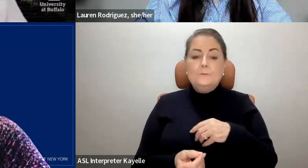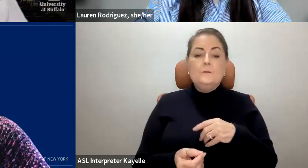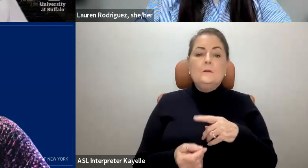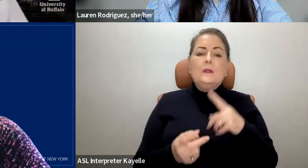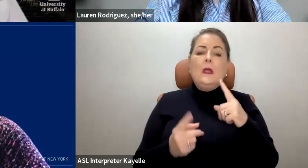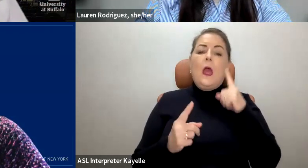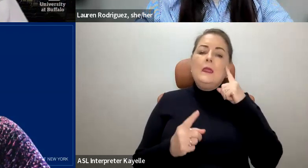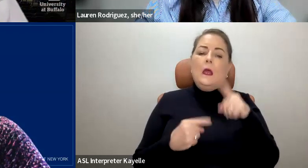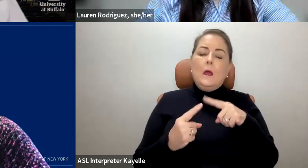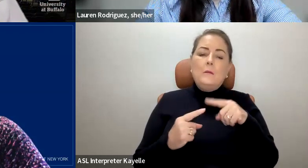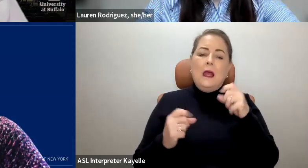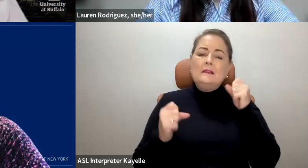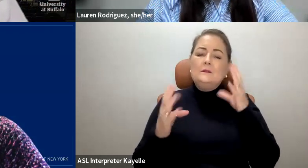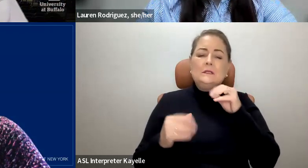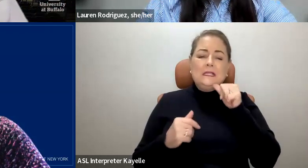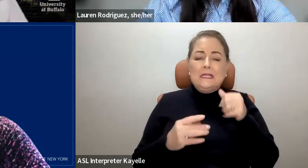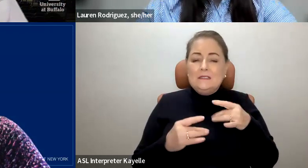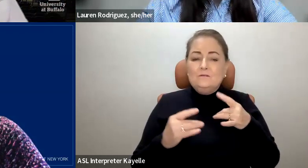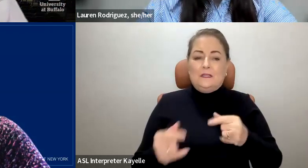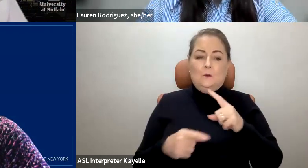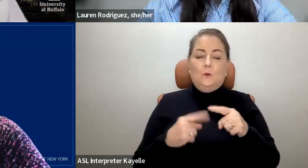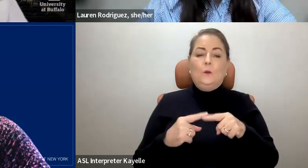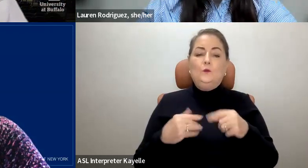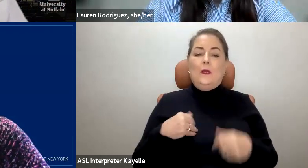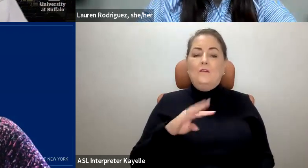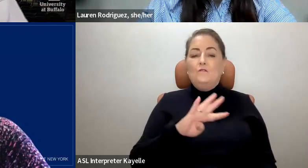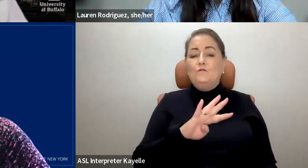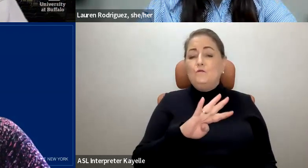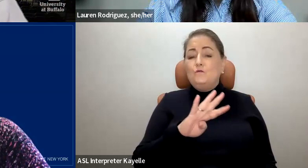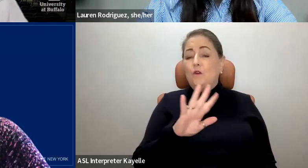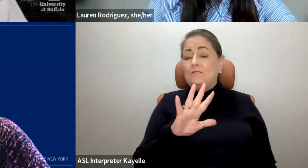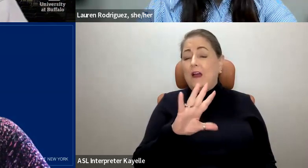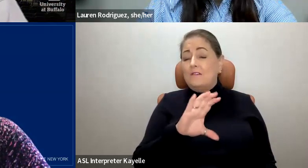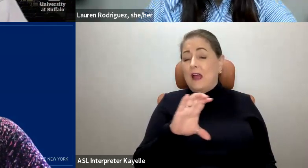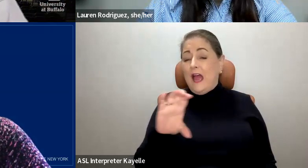terrible inefficiency, when you have 4500 institutions of higher